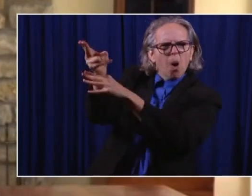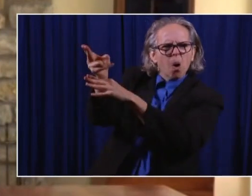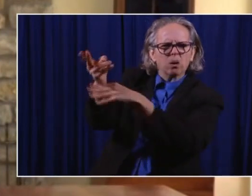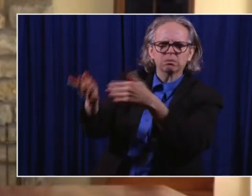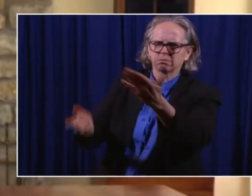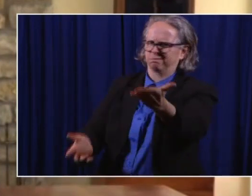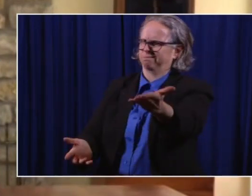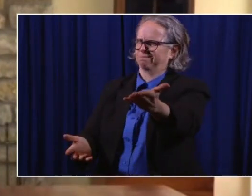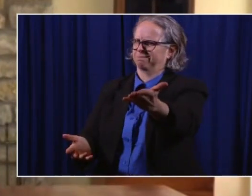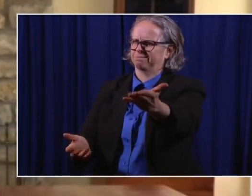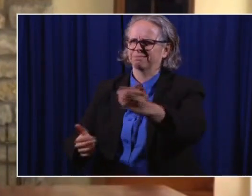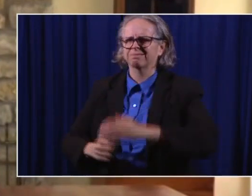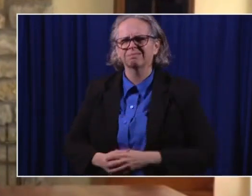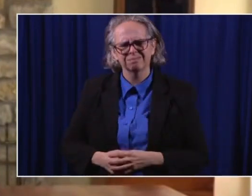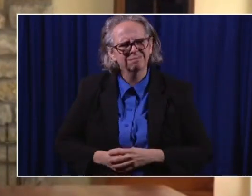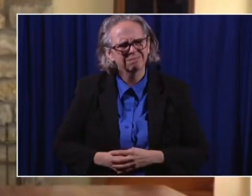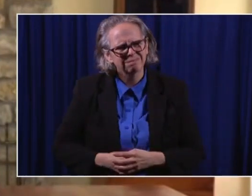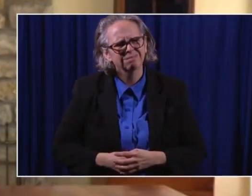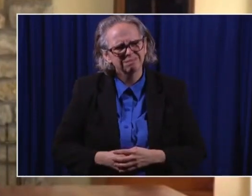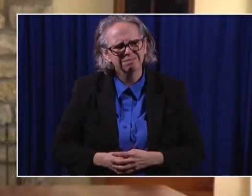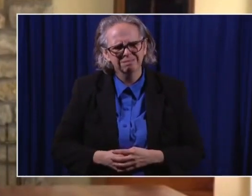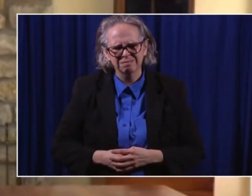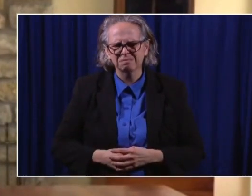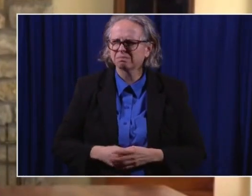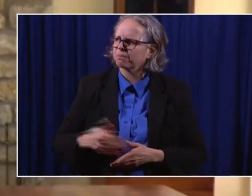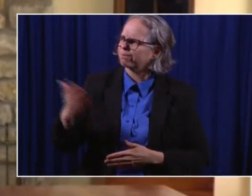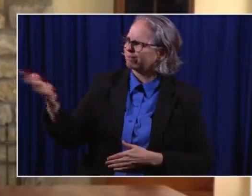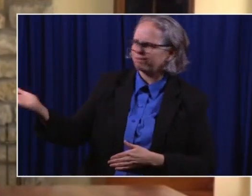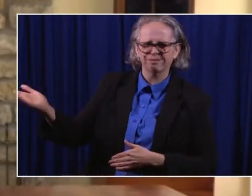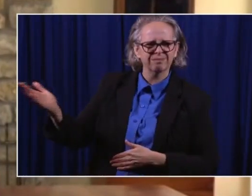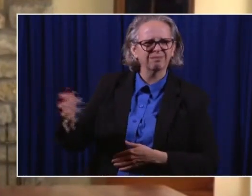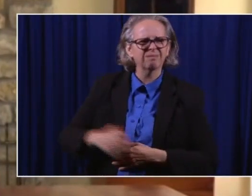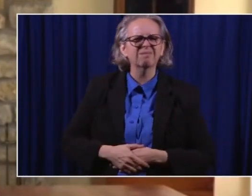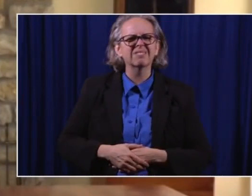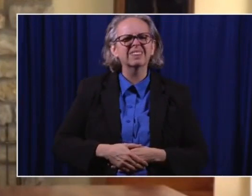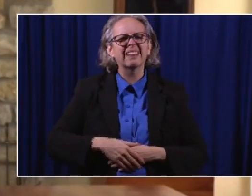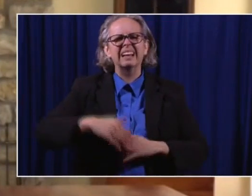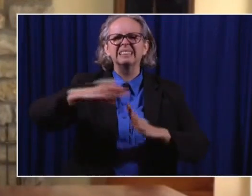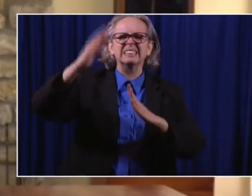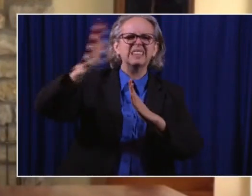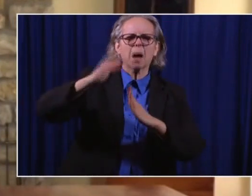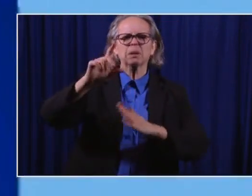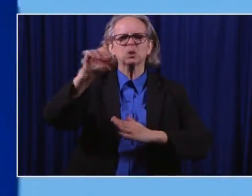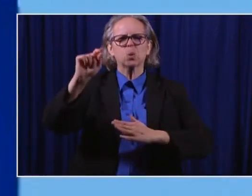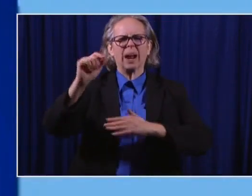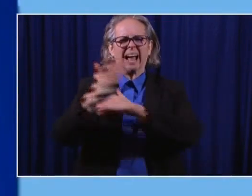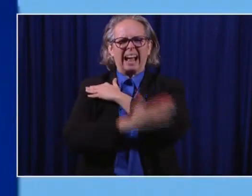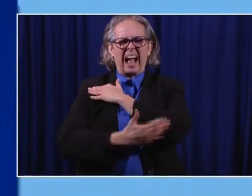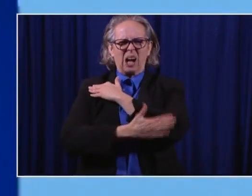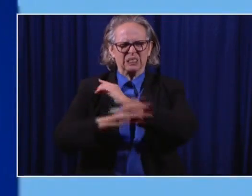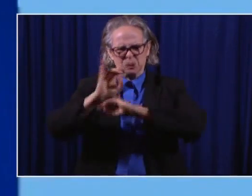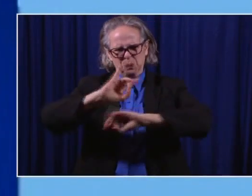EVERY COUNTY IN THE STATE IS AT LEAST TWO TIMES THE HEIGHT